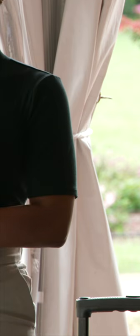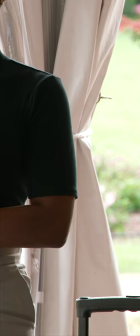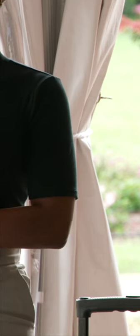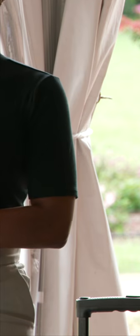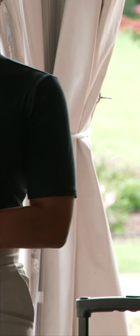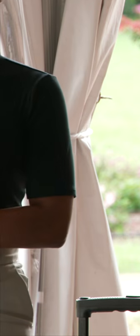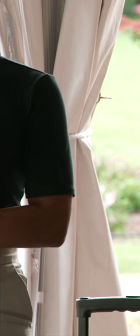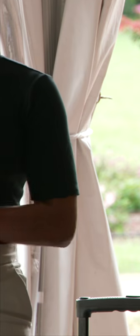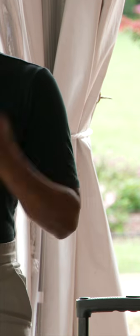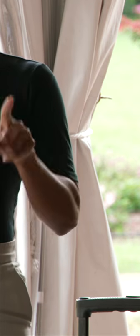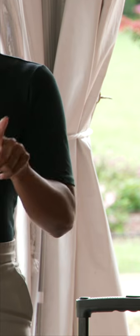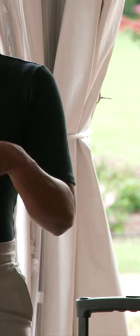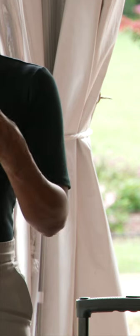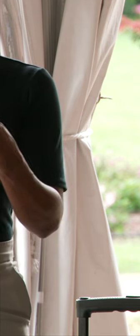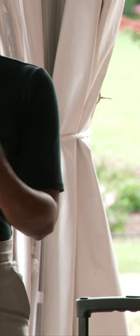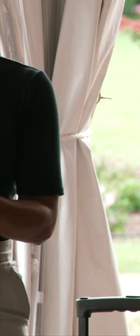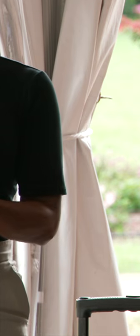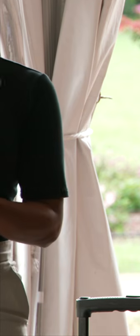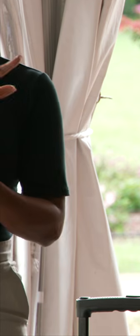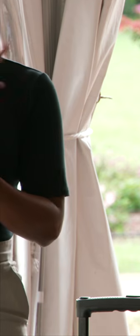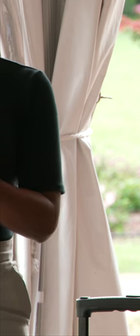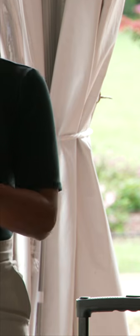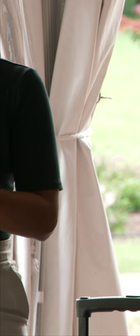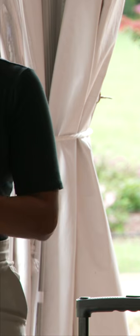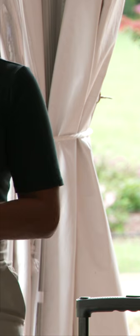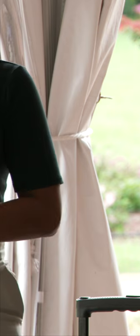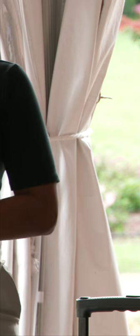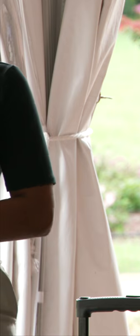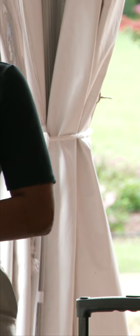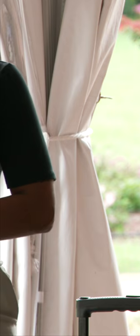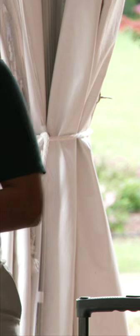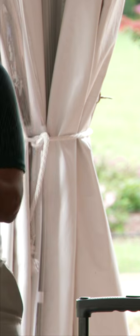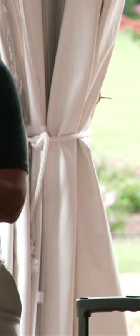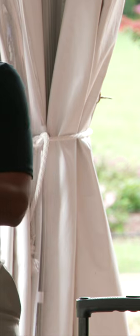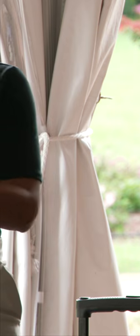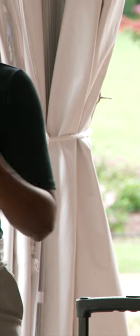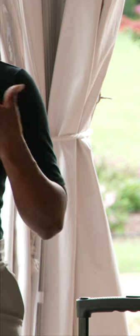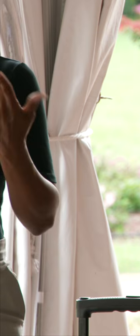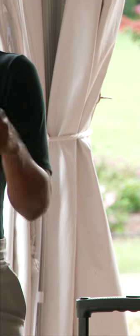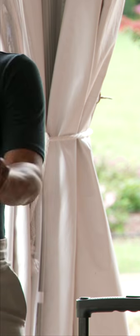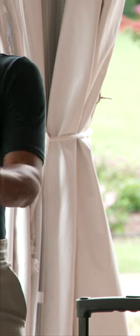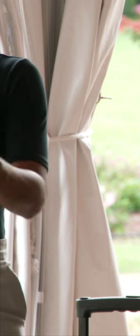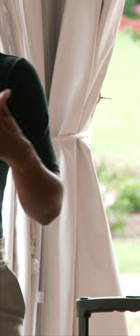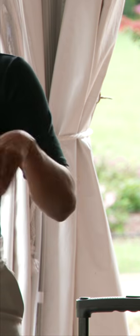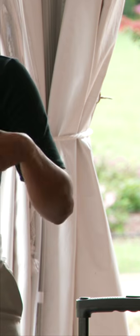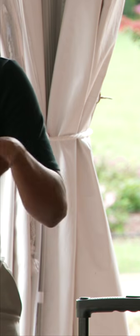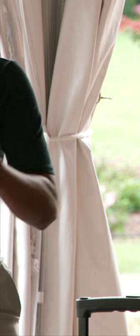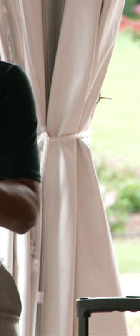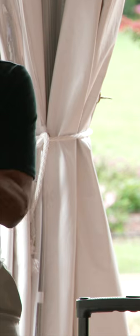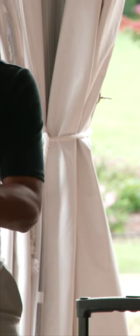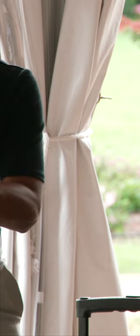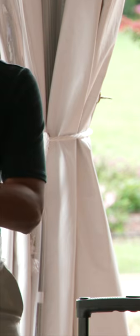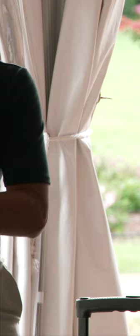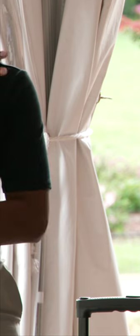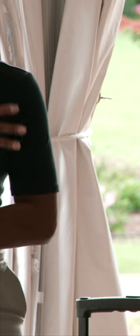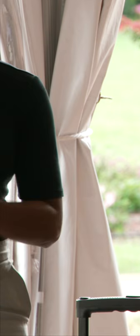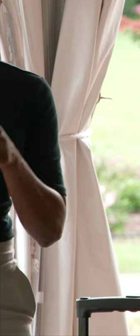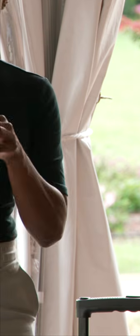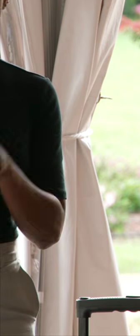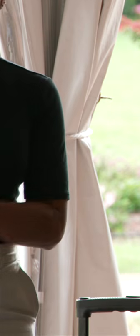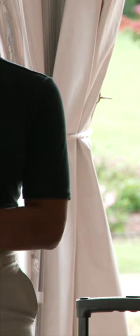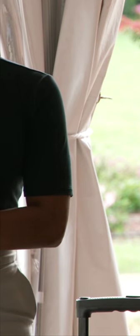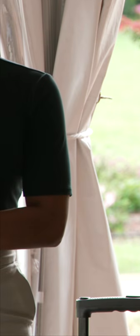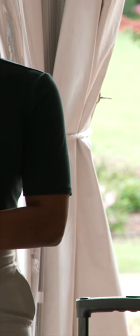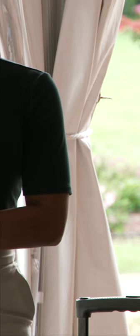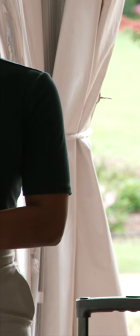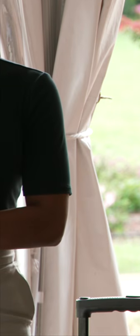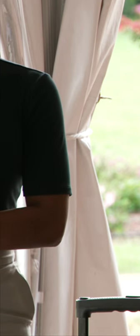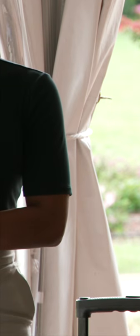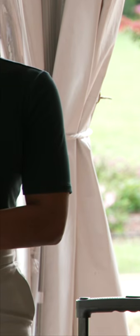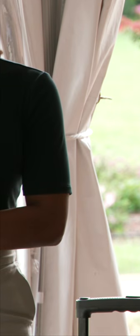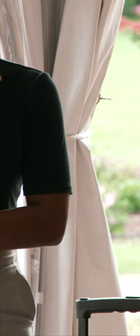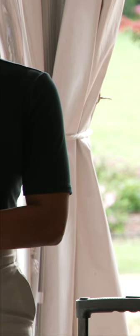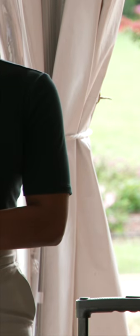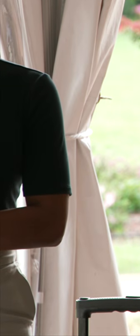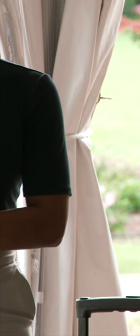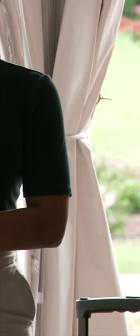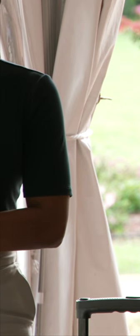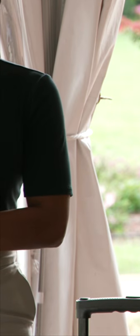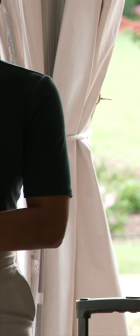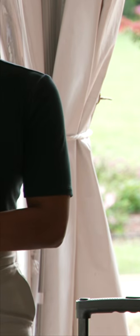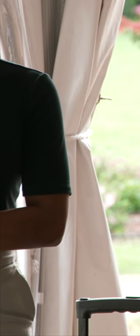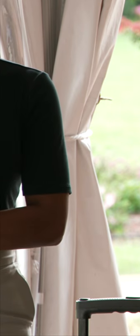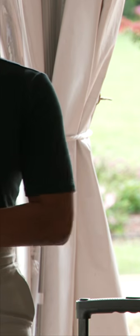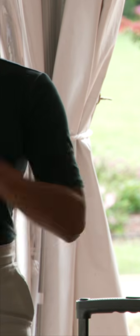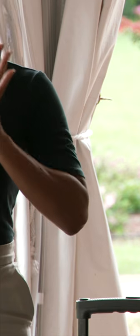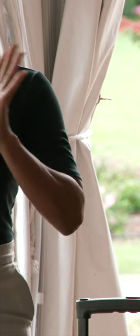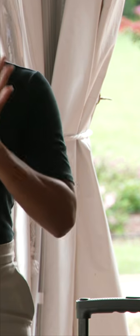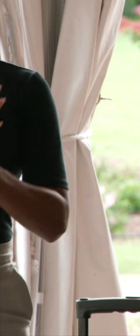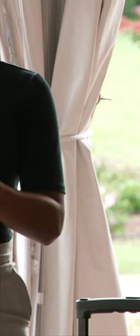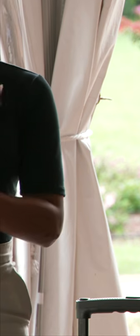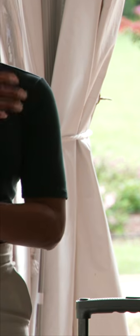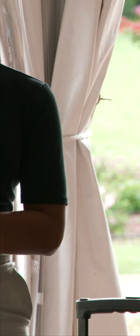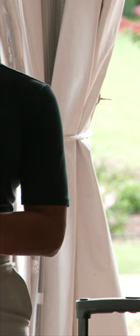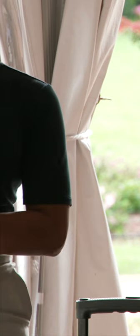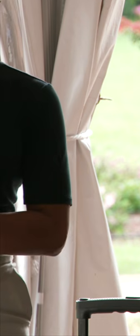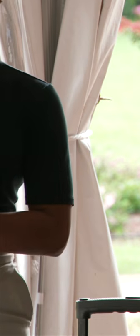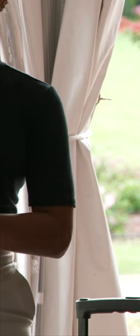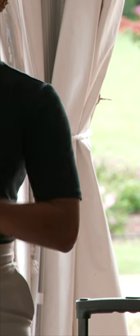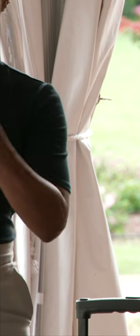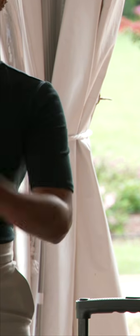1932 and 1972. Miss Lillie Tyson, who represents the Voices for Our Father's Legacy Foundation,